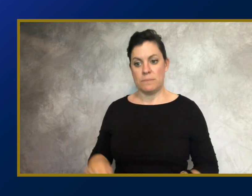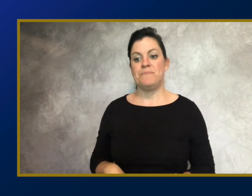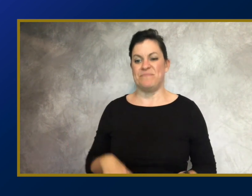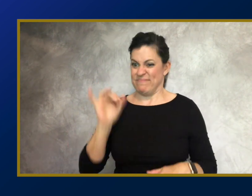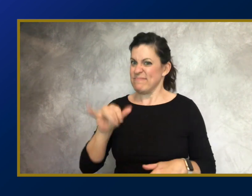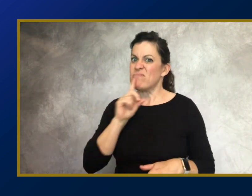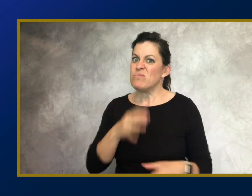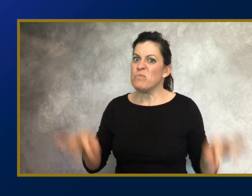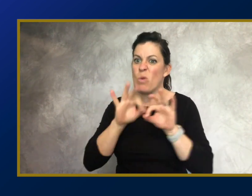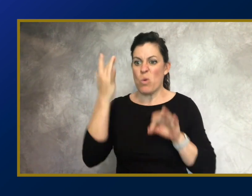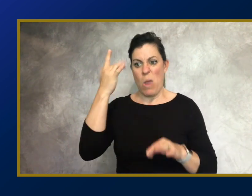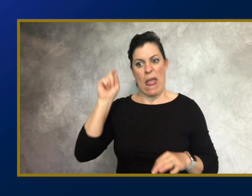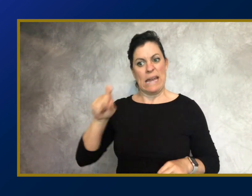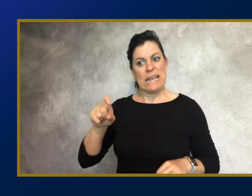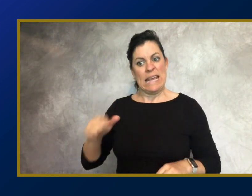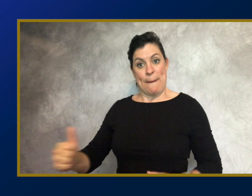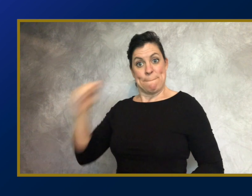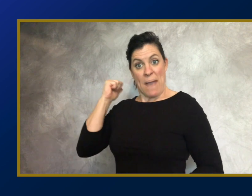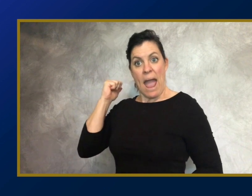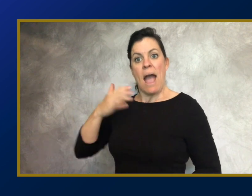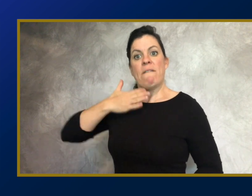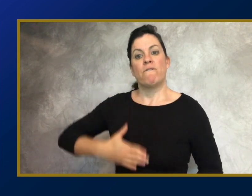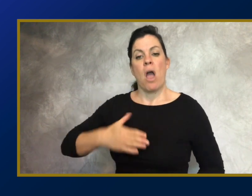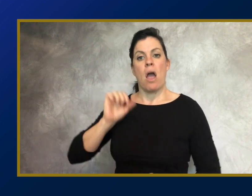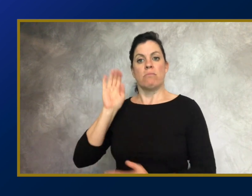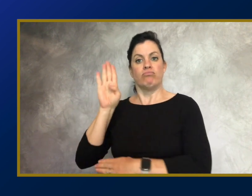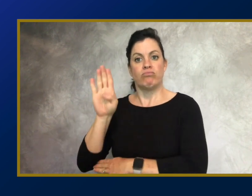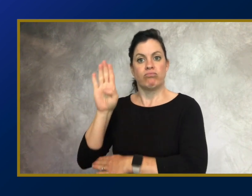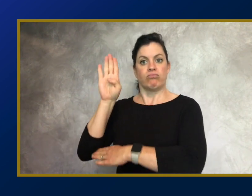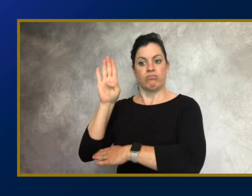and we're talking about the muscles in our hips. So, they're very very important muscles for us.